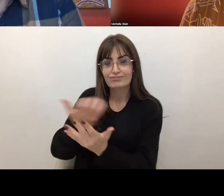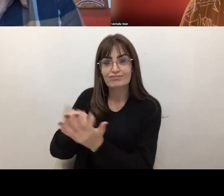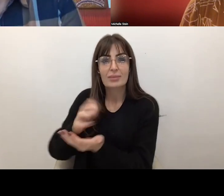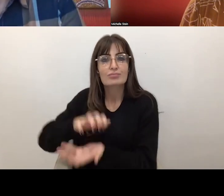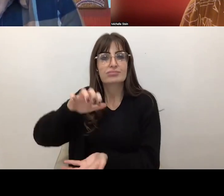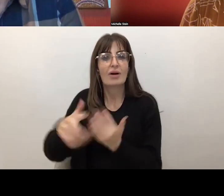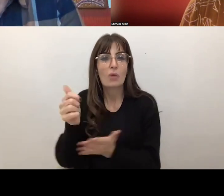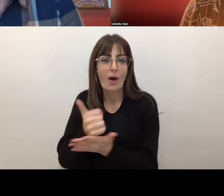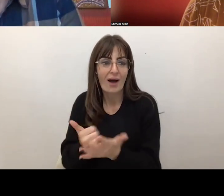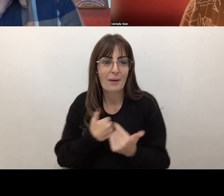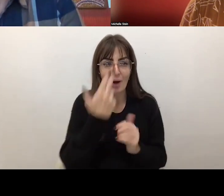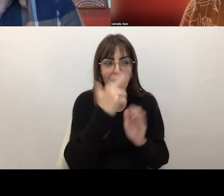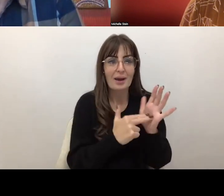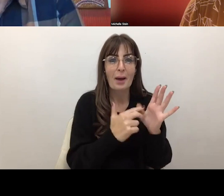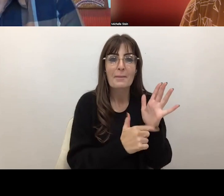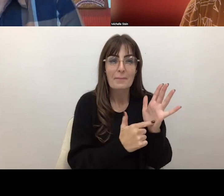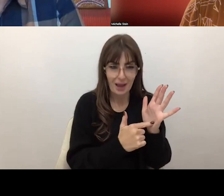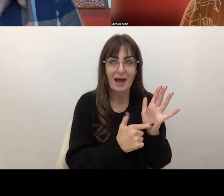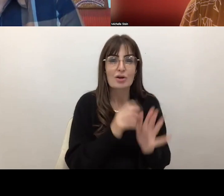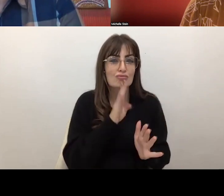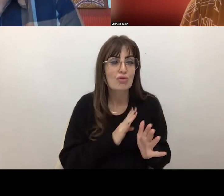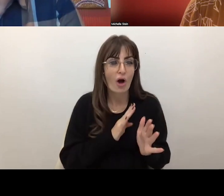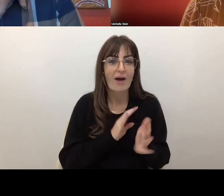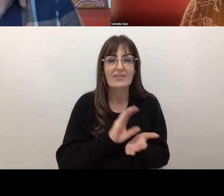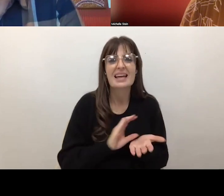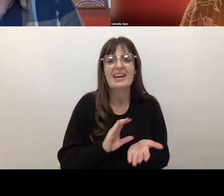is Matt Morse, the director of private investment capability here at Creative